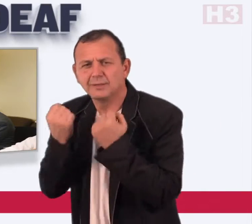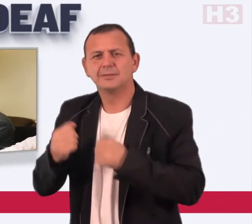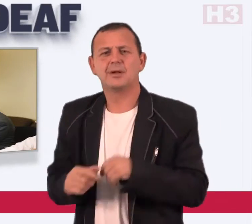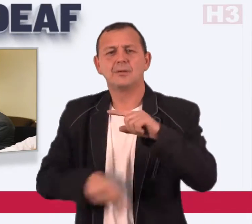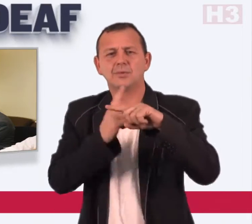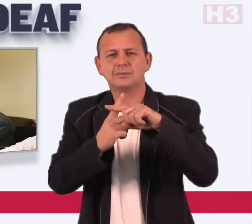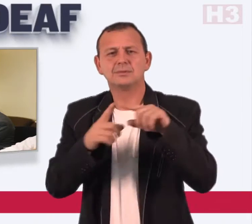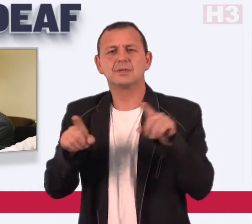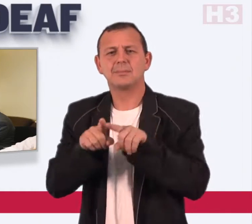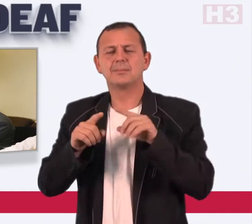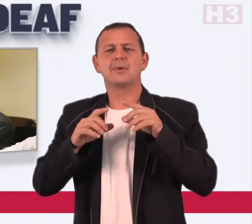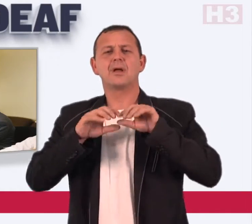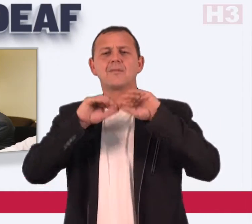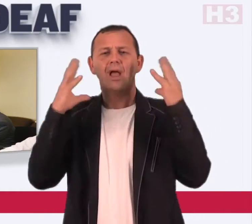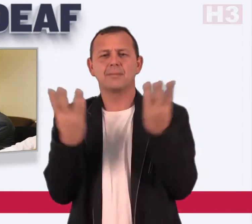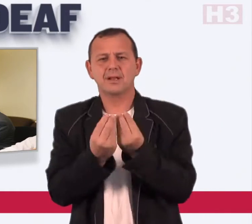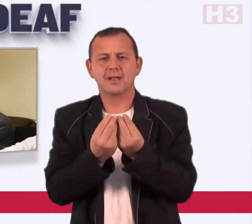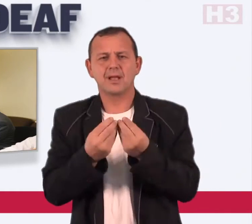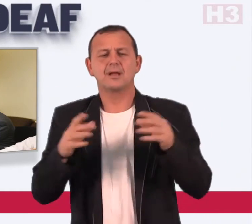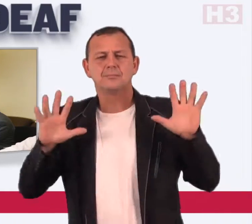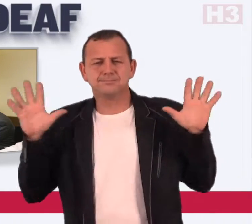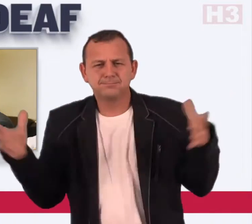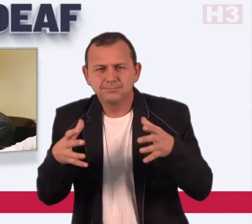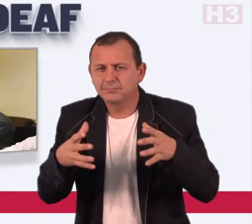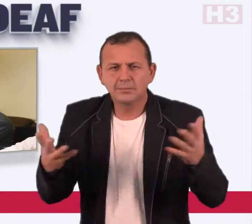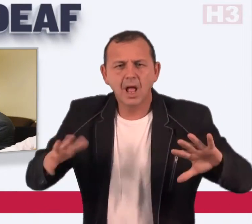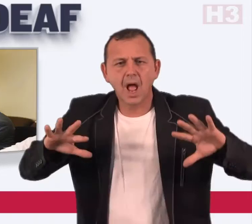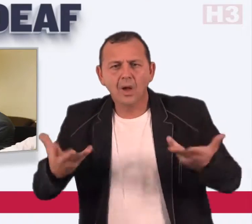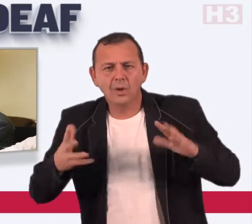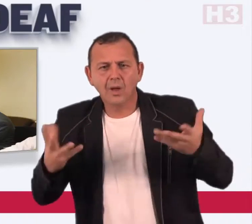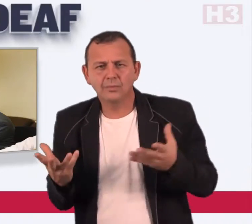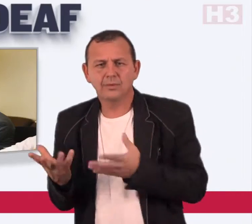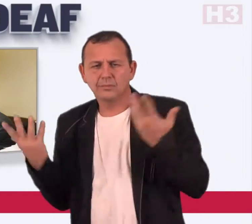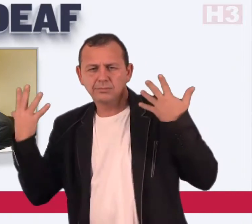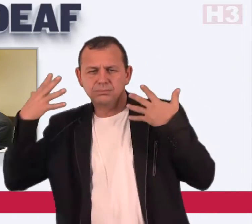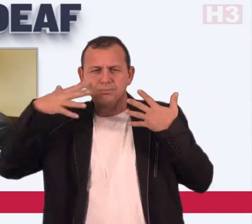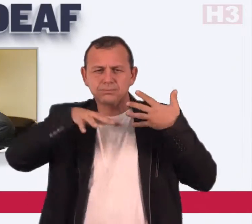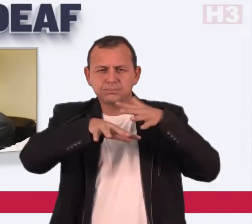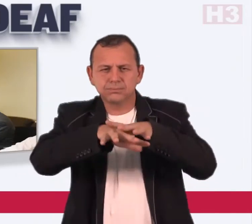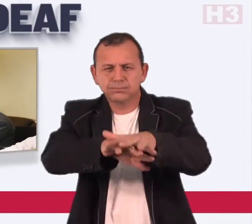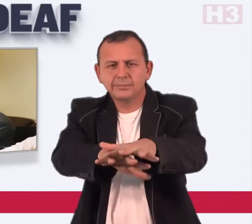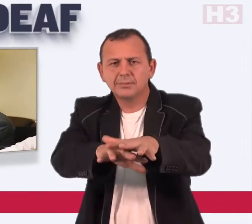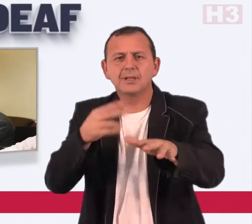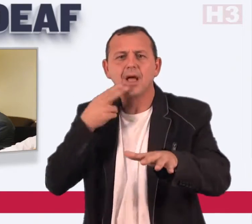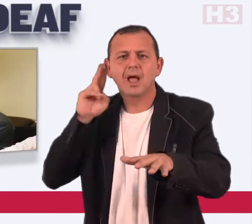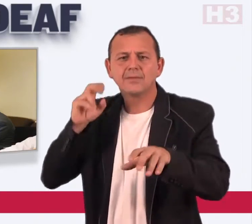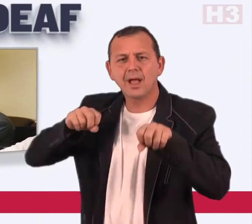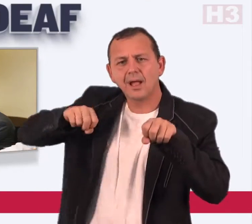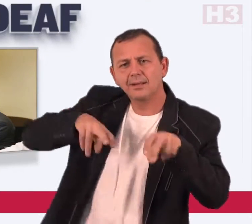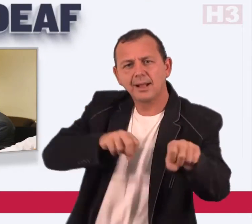and families on how to integrate deaf athletes.